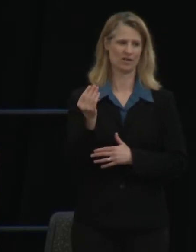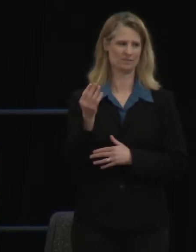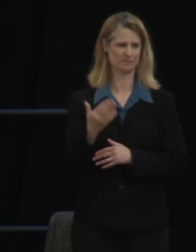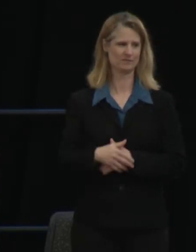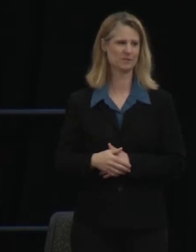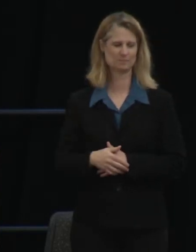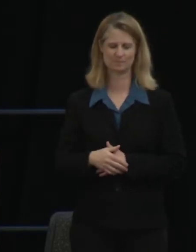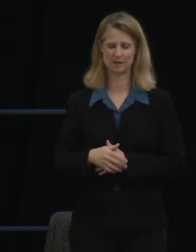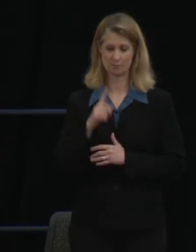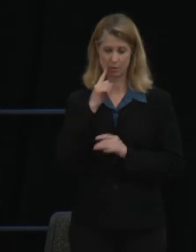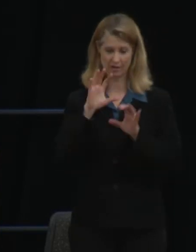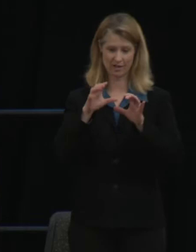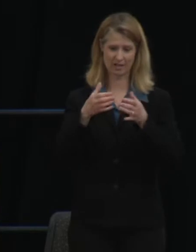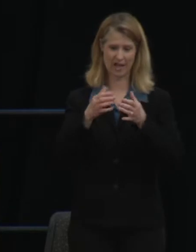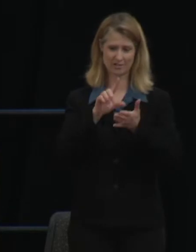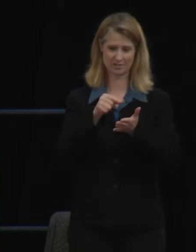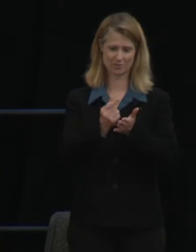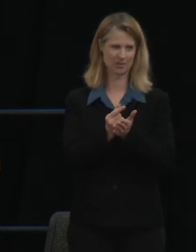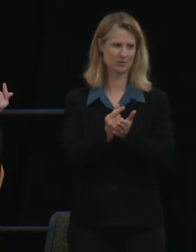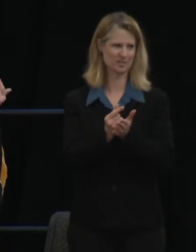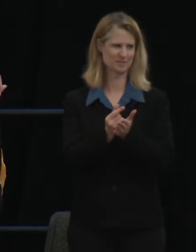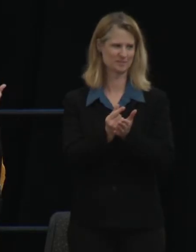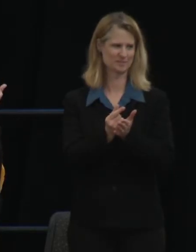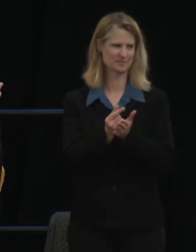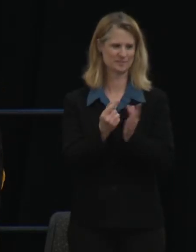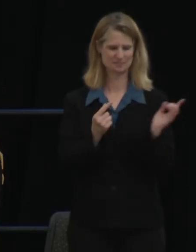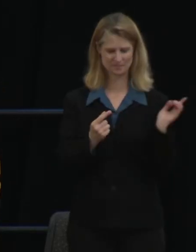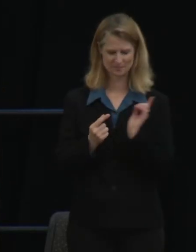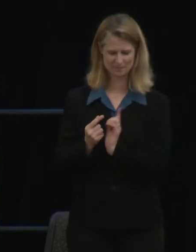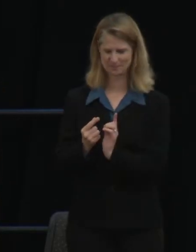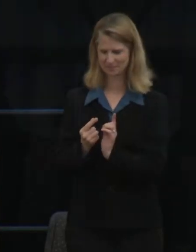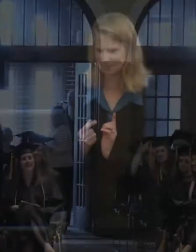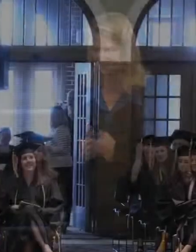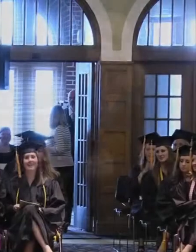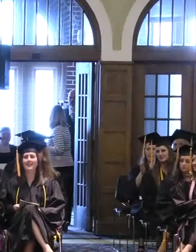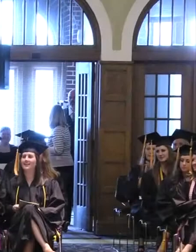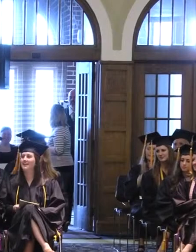Annalise graduated--